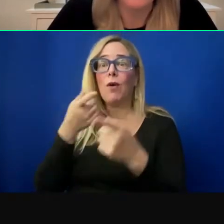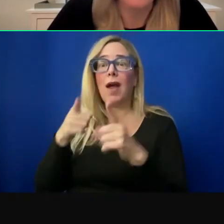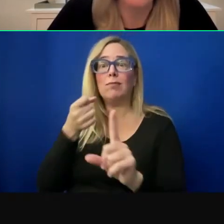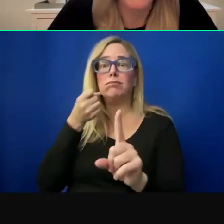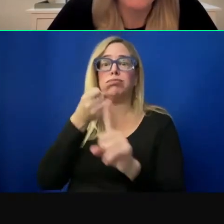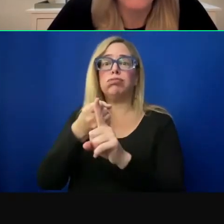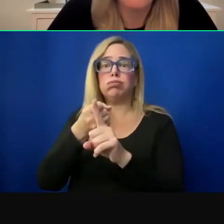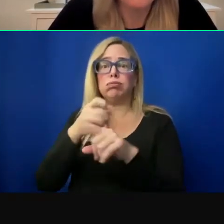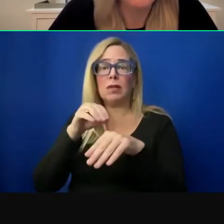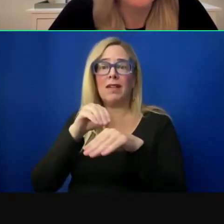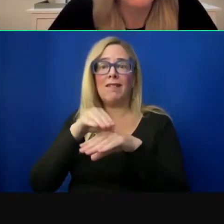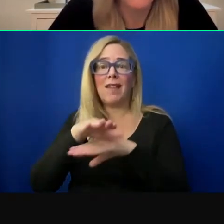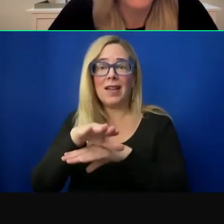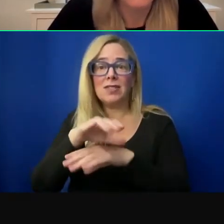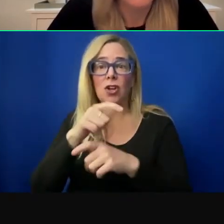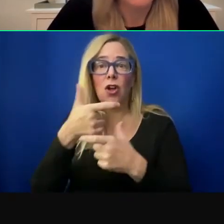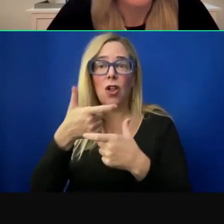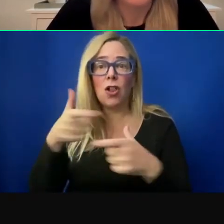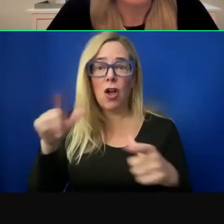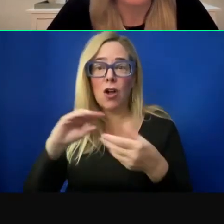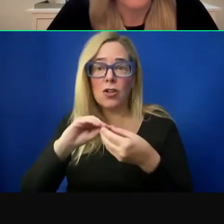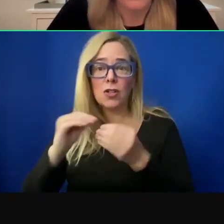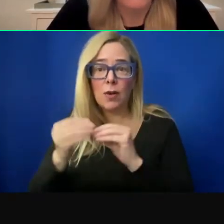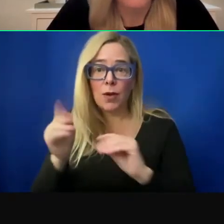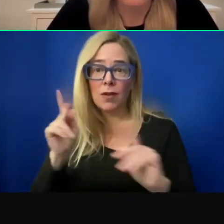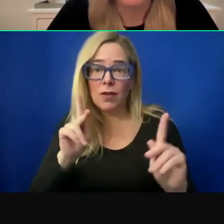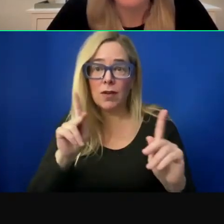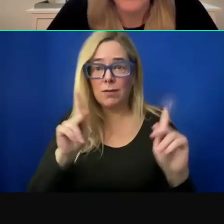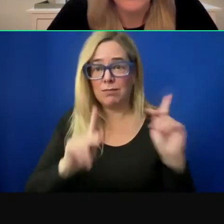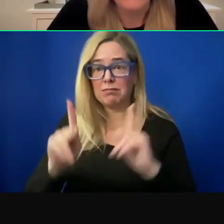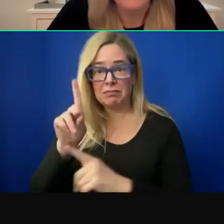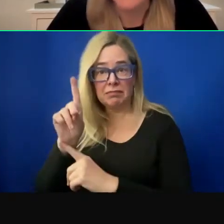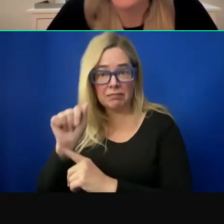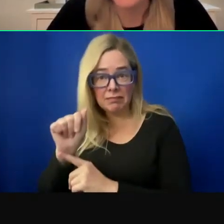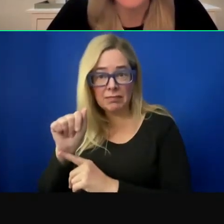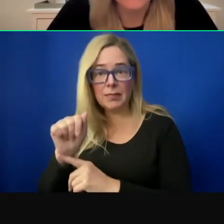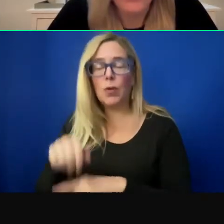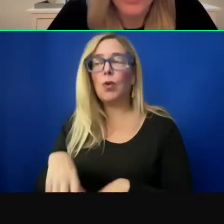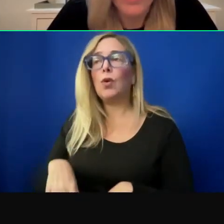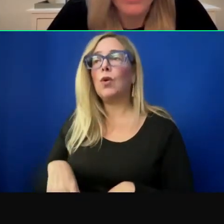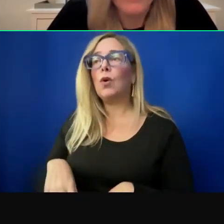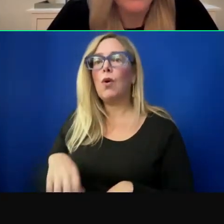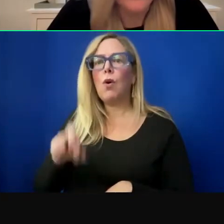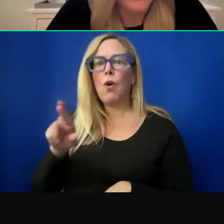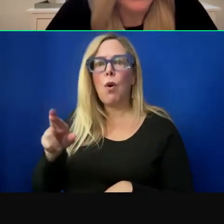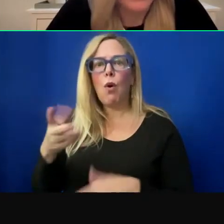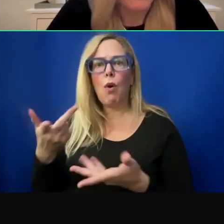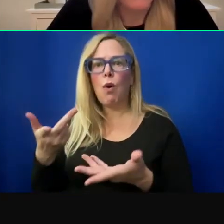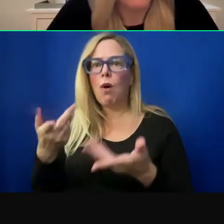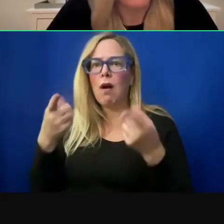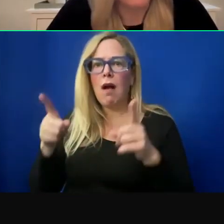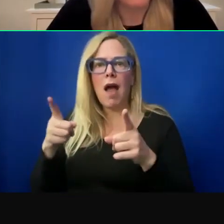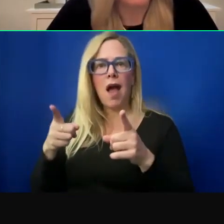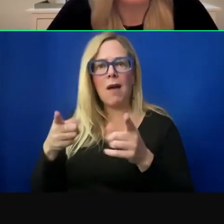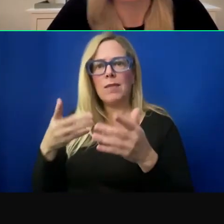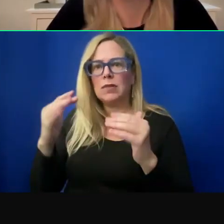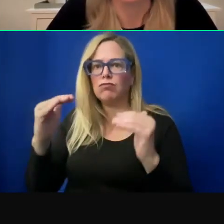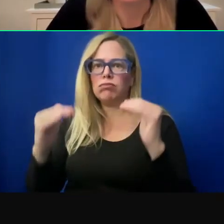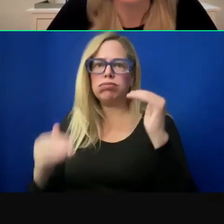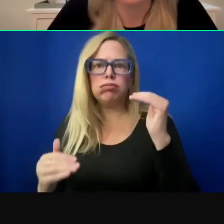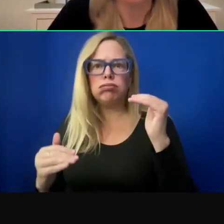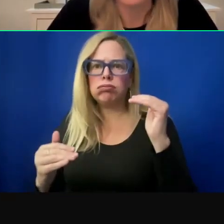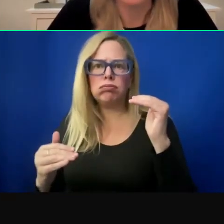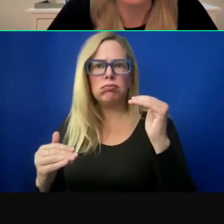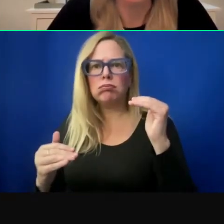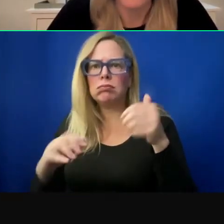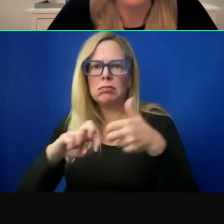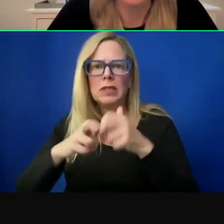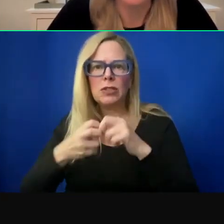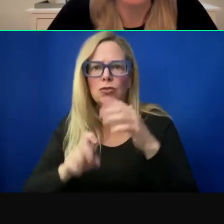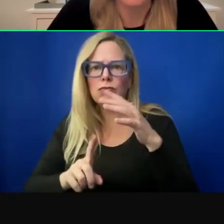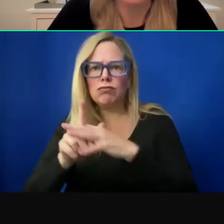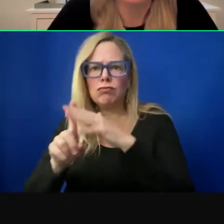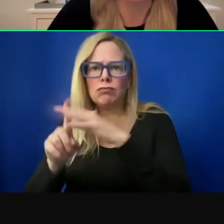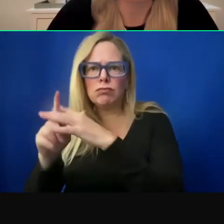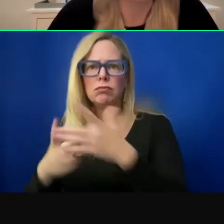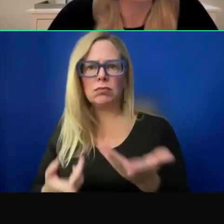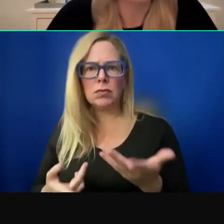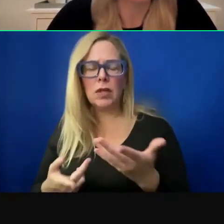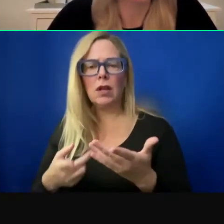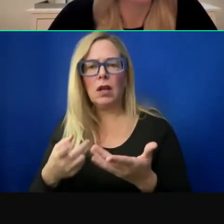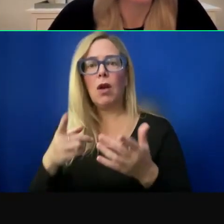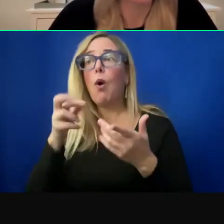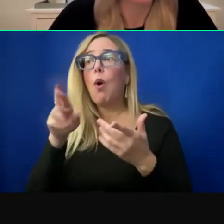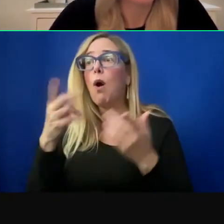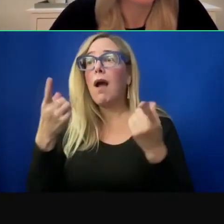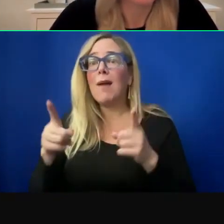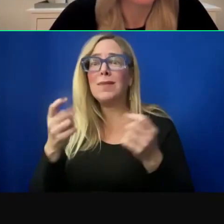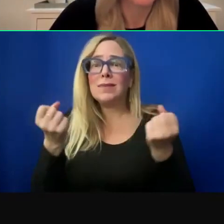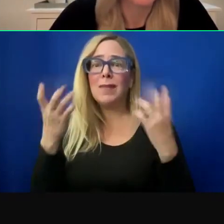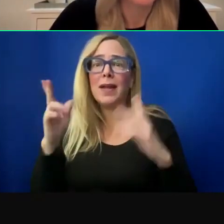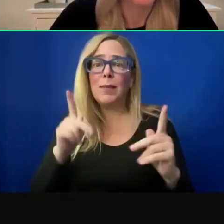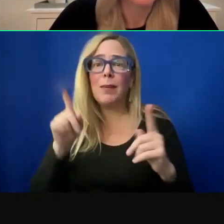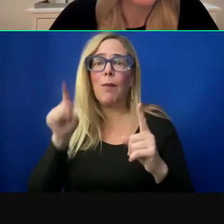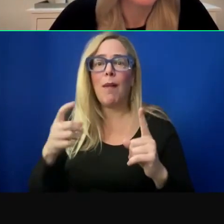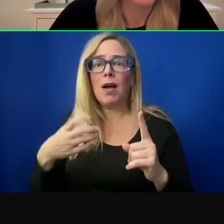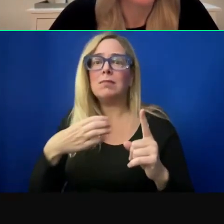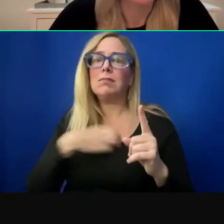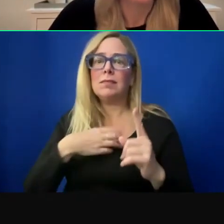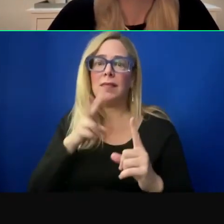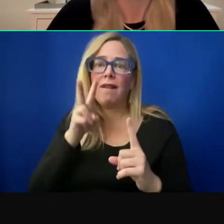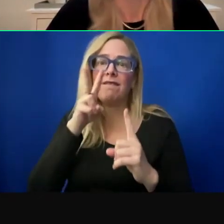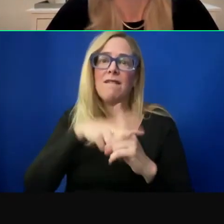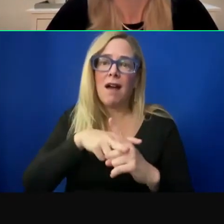disabled people or requires the inequitable process of filing complaints and lawsuits.